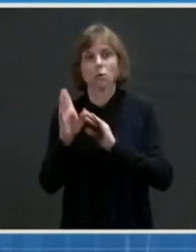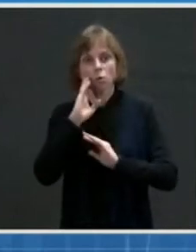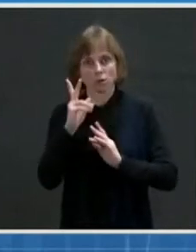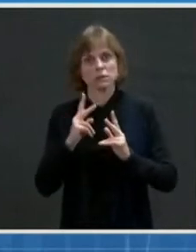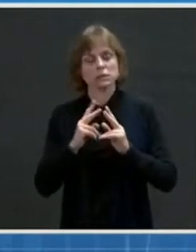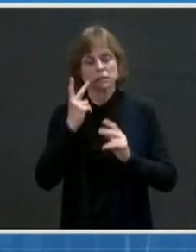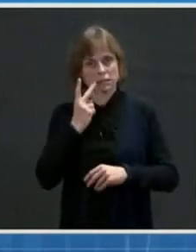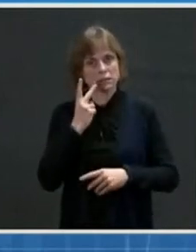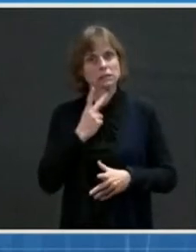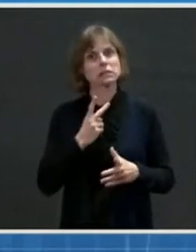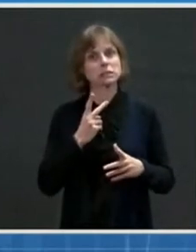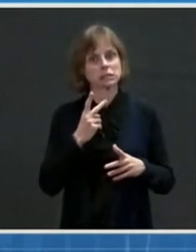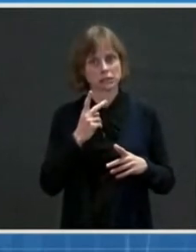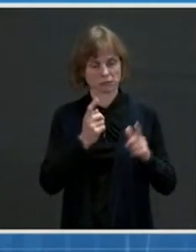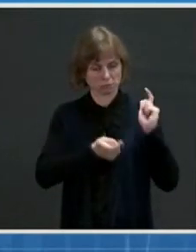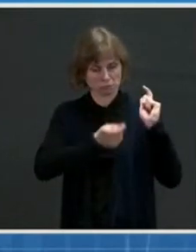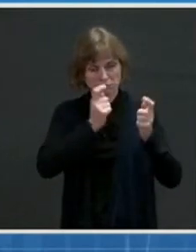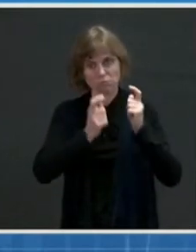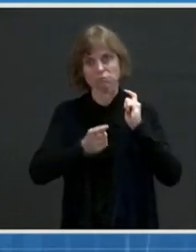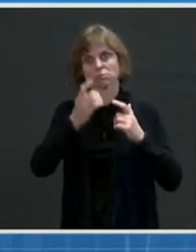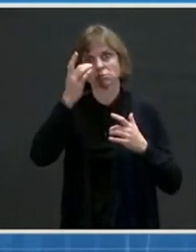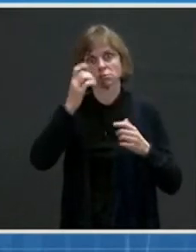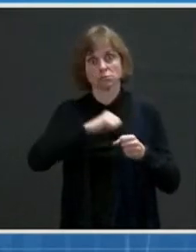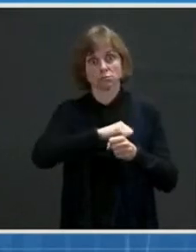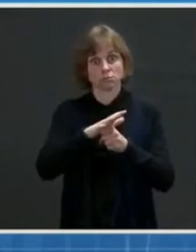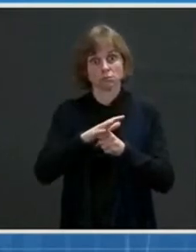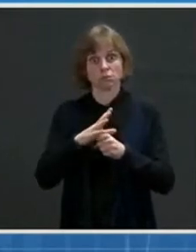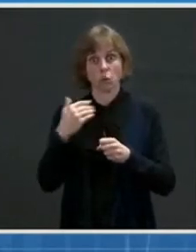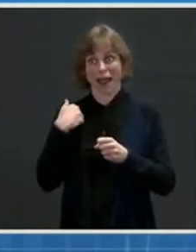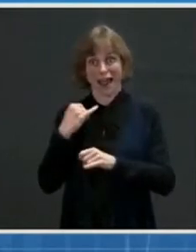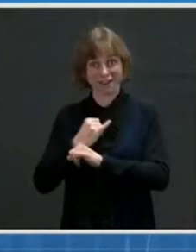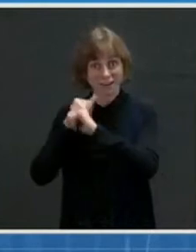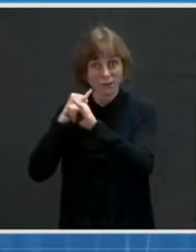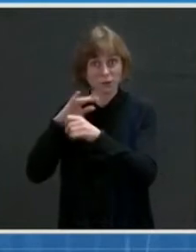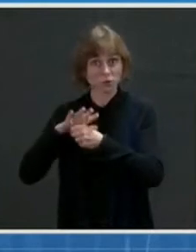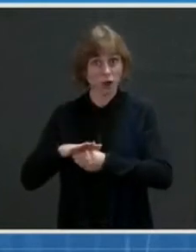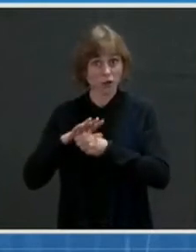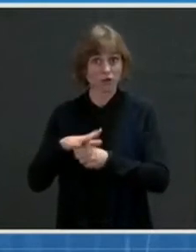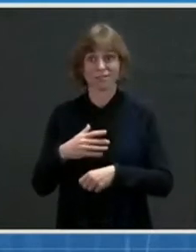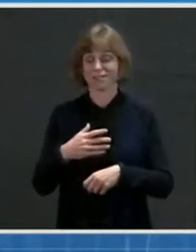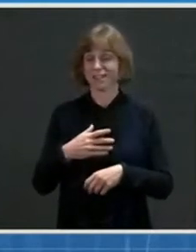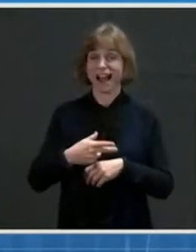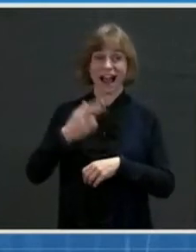THE FUTURE, WITH VARIANTS THAT ARE ALREADY PRESENT AND THAT